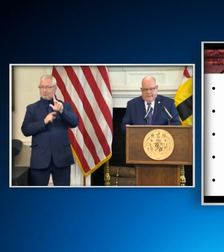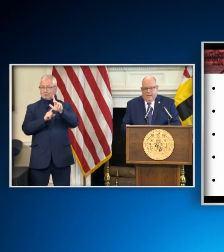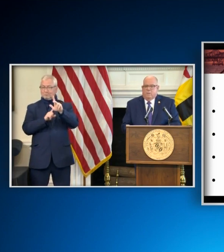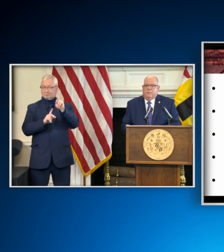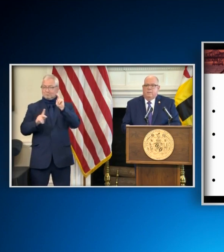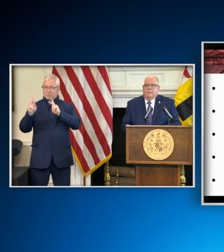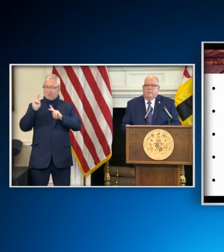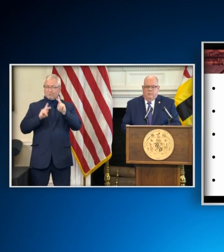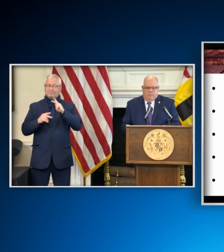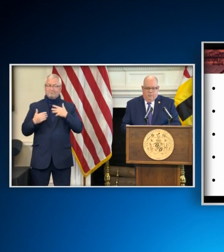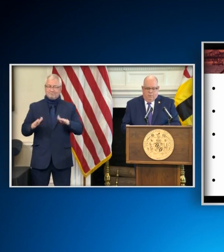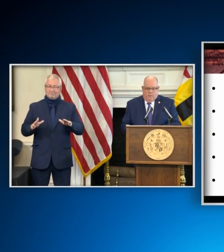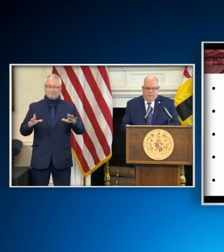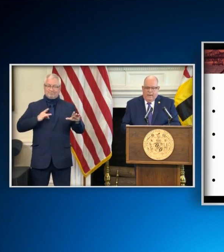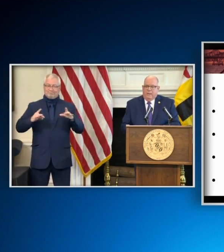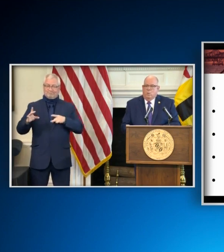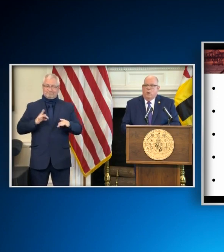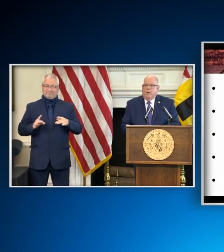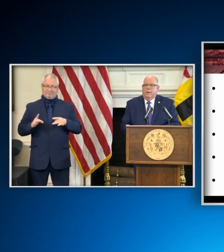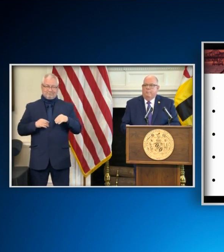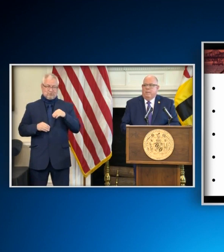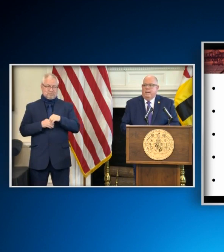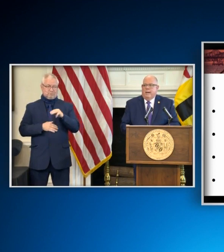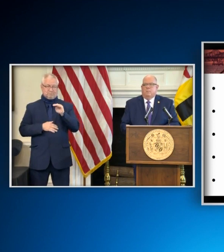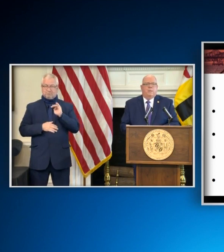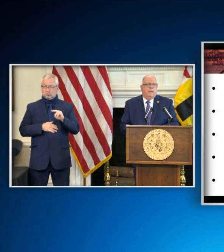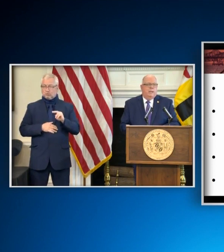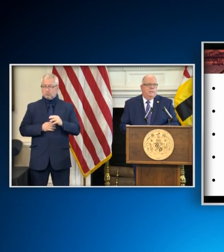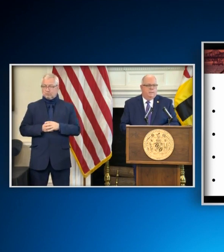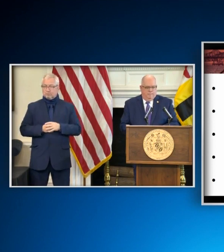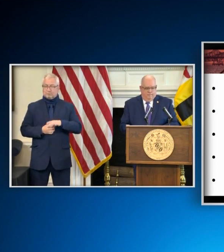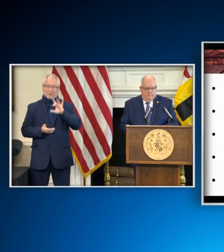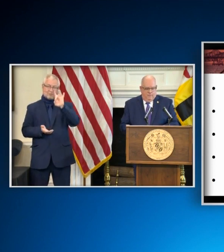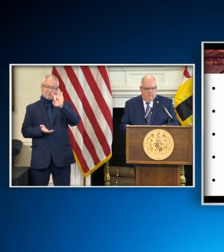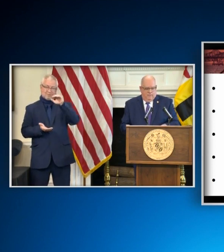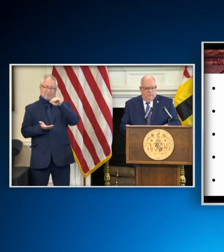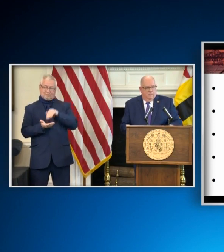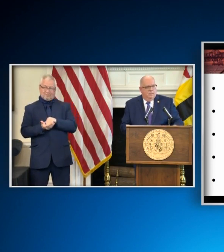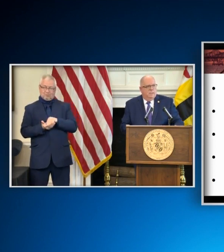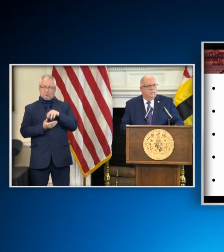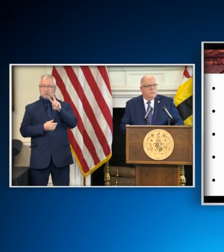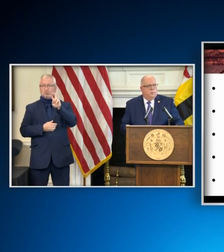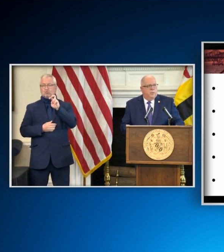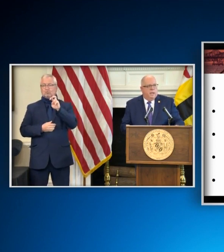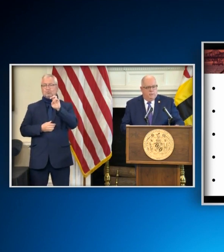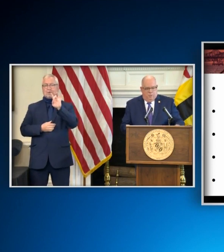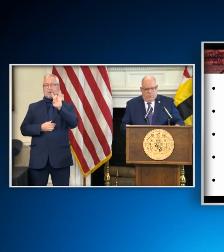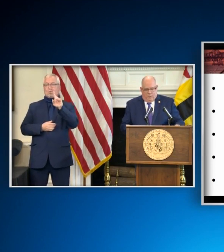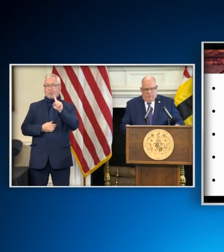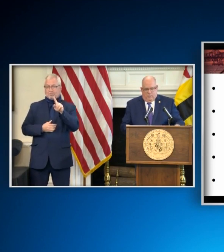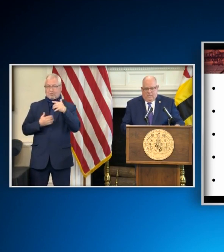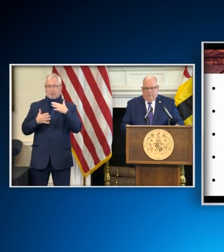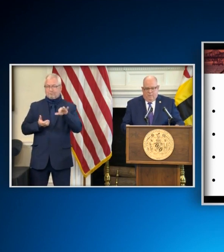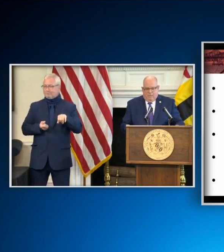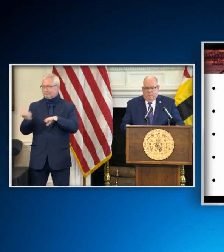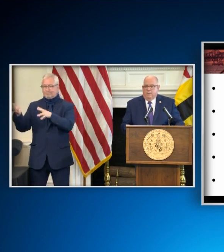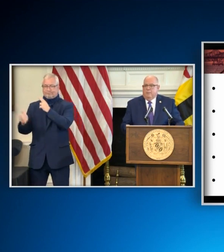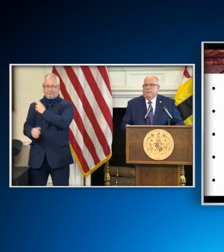48,000 MARYLANDERS HAVE BEEN INFECTED.